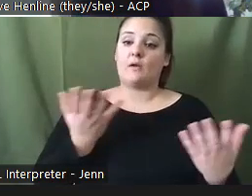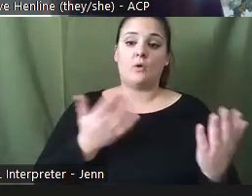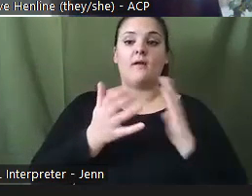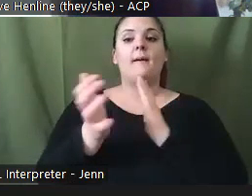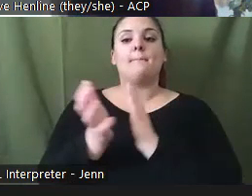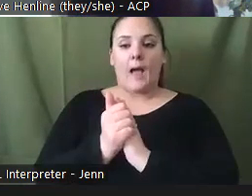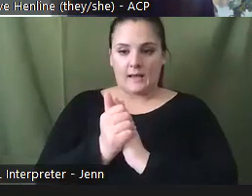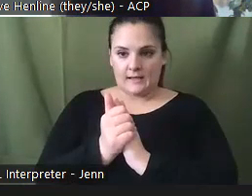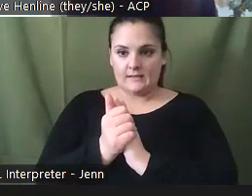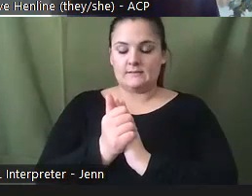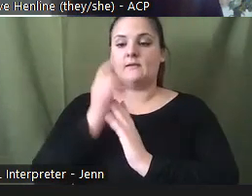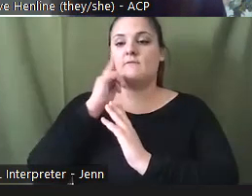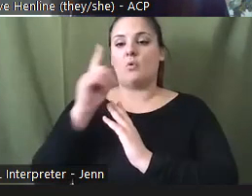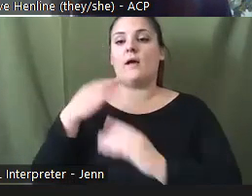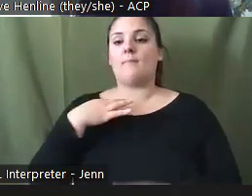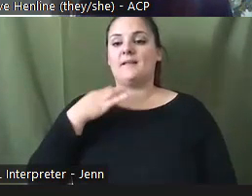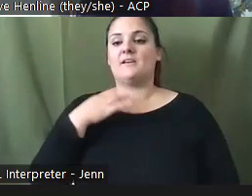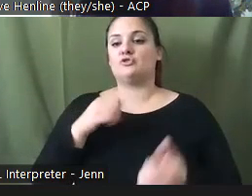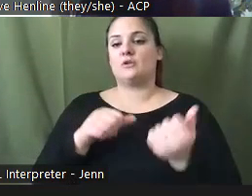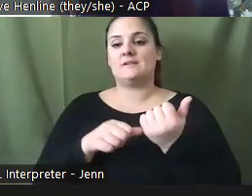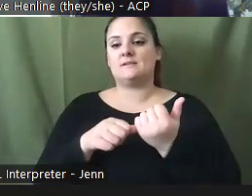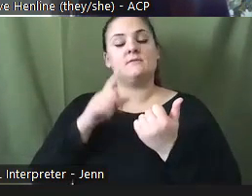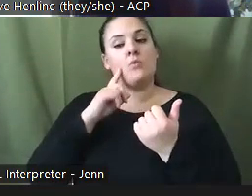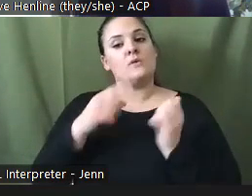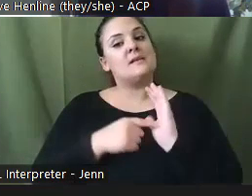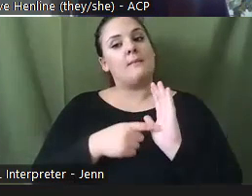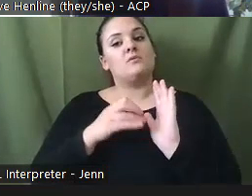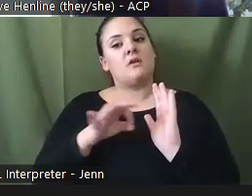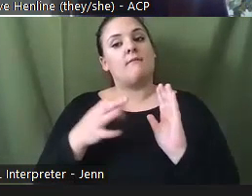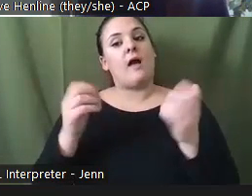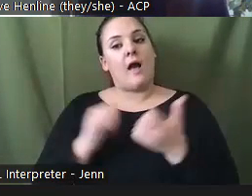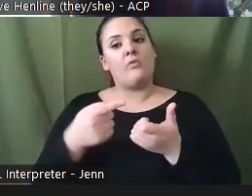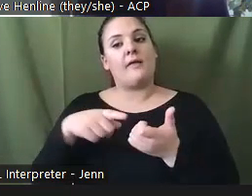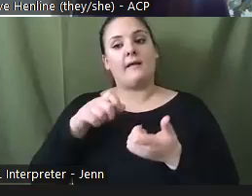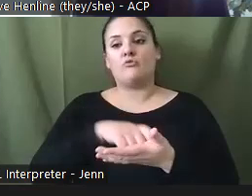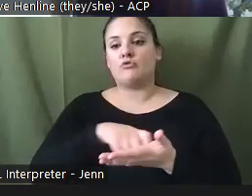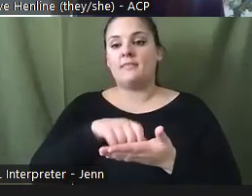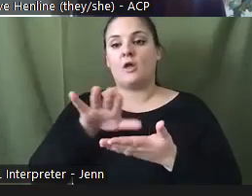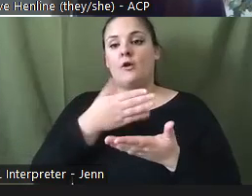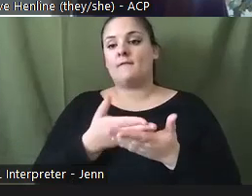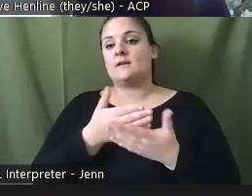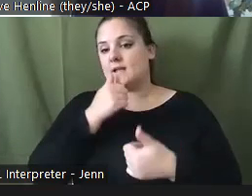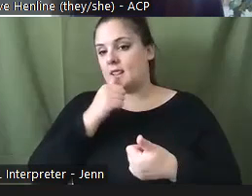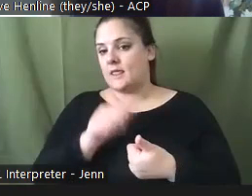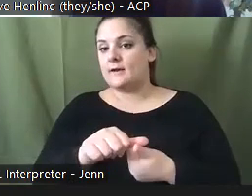application assistants for samples of how they can write their evidence letters and just some other